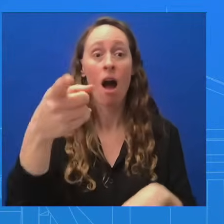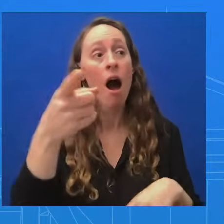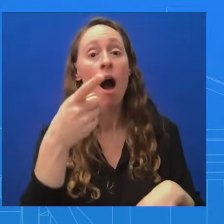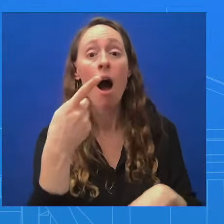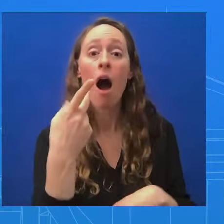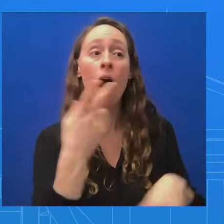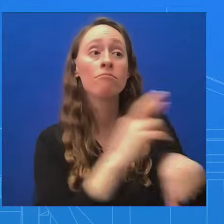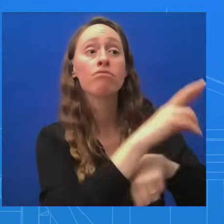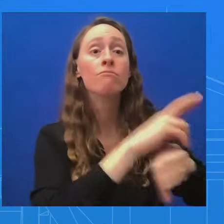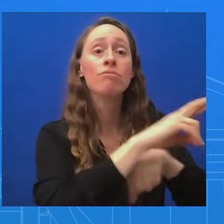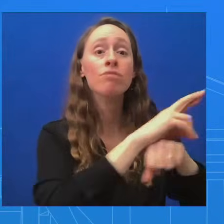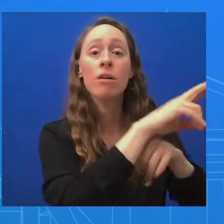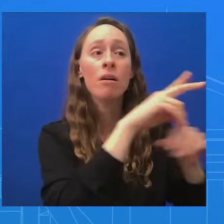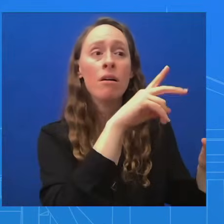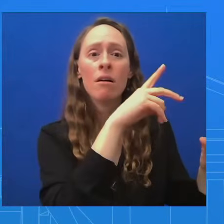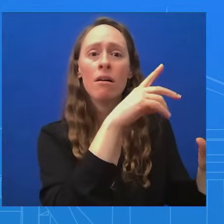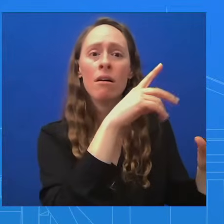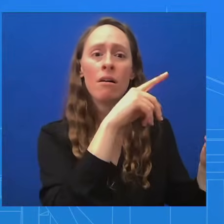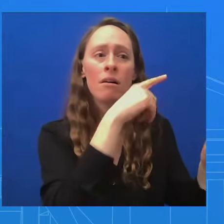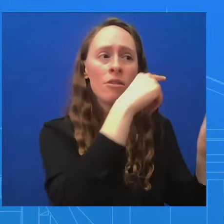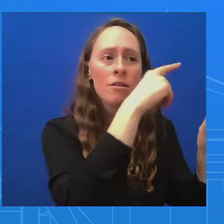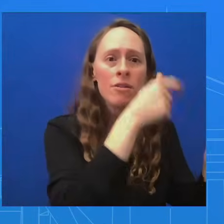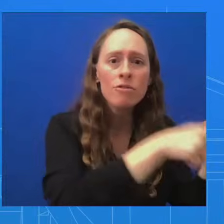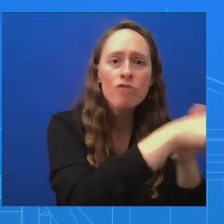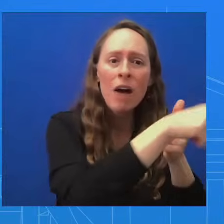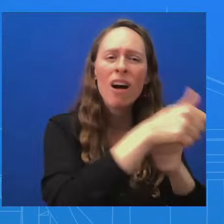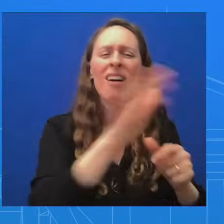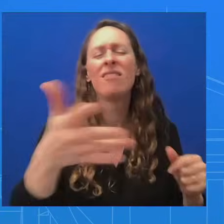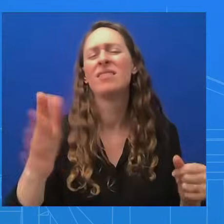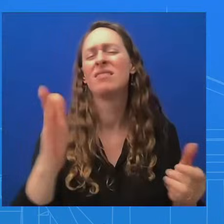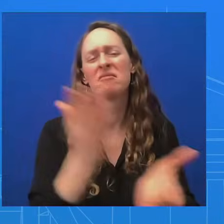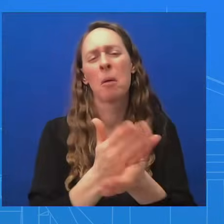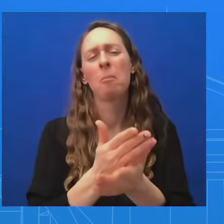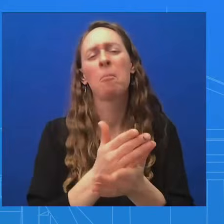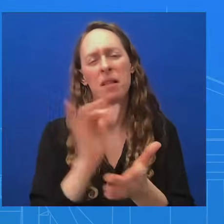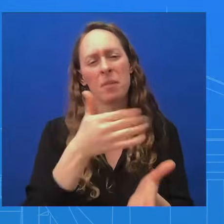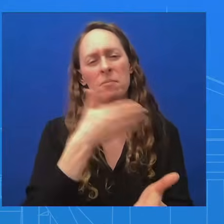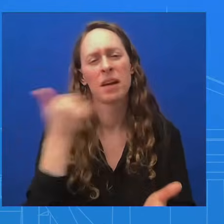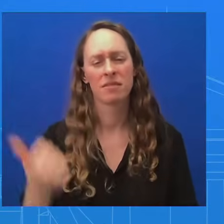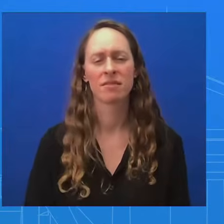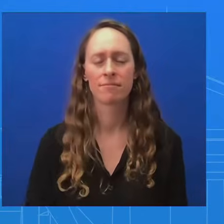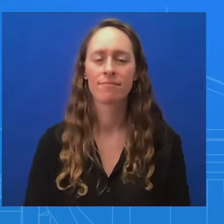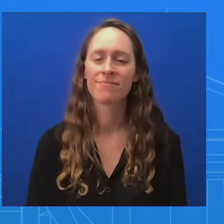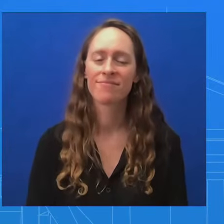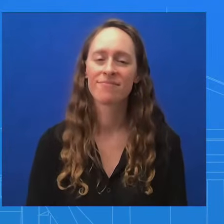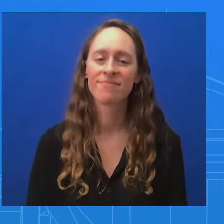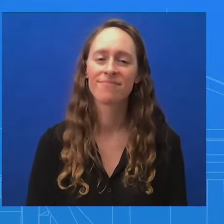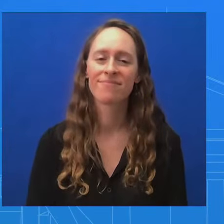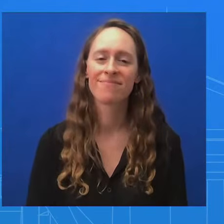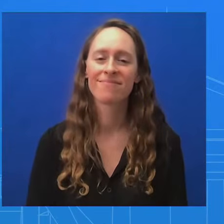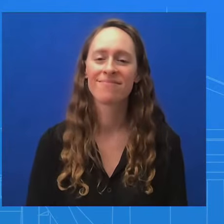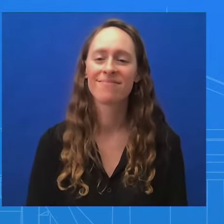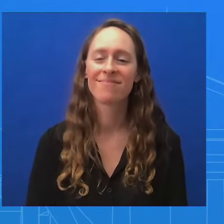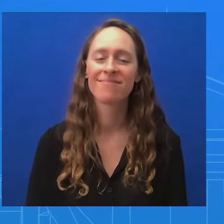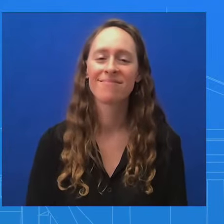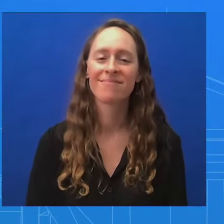Ms. Jean-Pierre: All right. Last two. Go ahead. And then we'll end with you. The Press: Thanks, Karine. John, President Biden admitted yesterday that the retaliatory